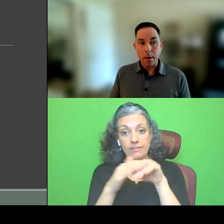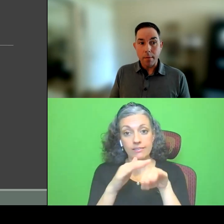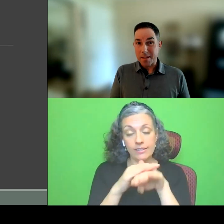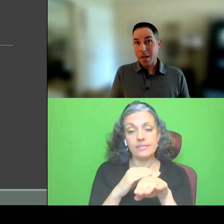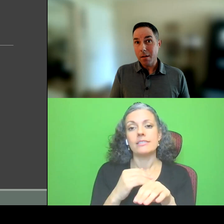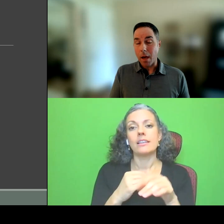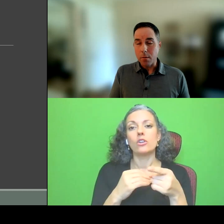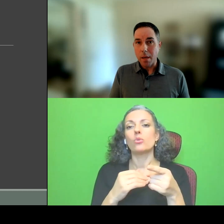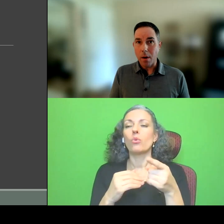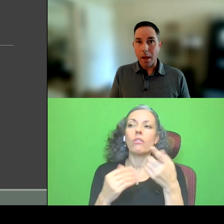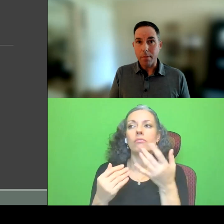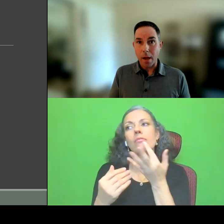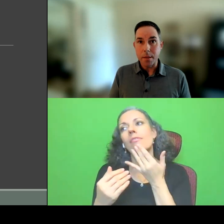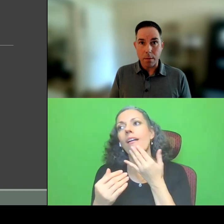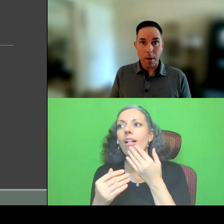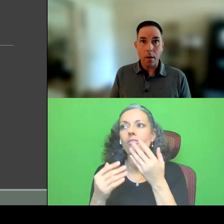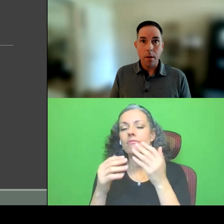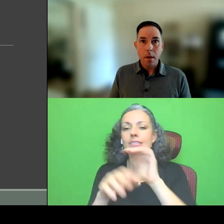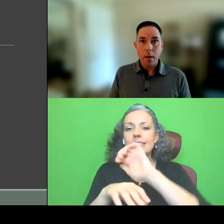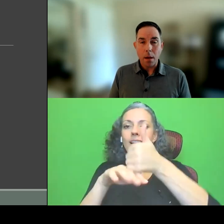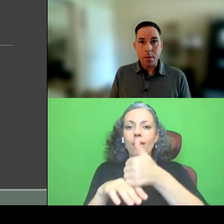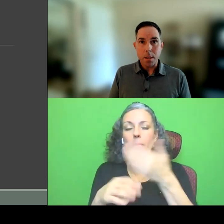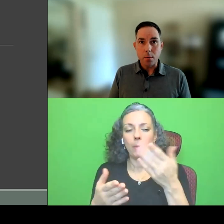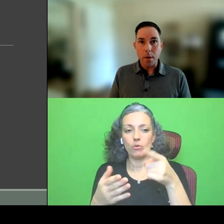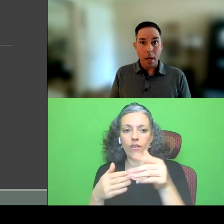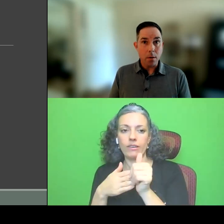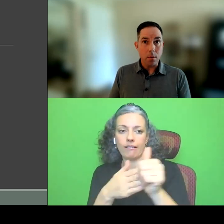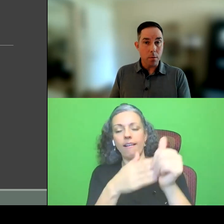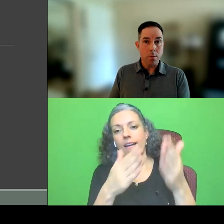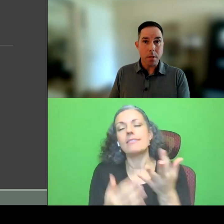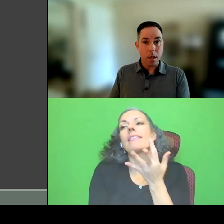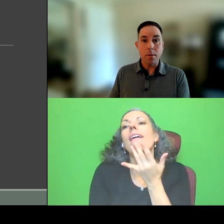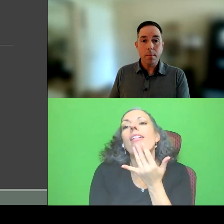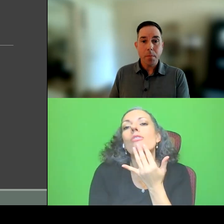then in that style guide, you may well have guidance about colors that you can use together